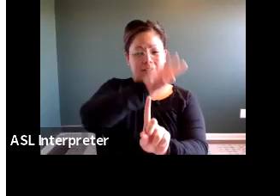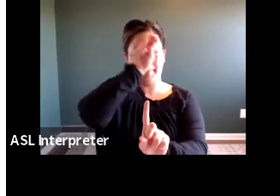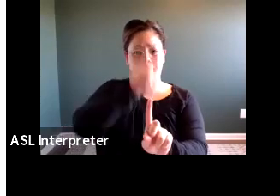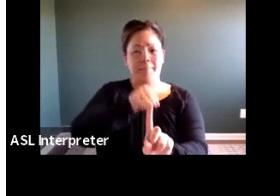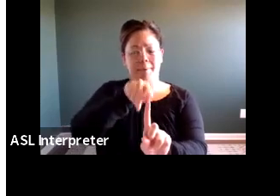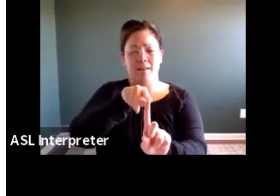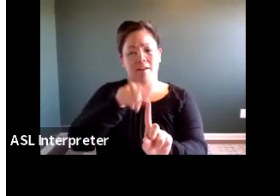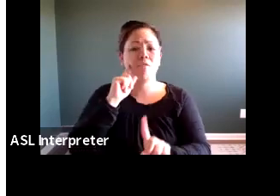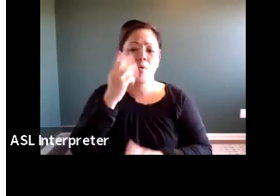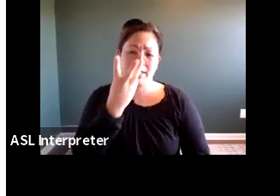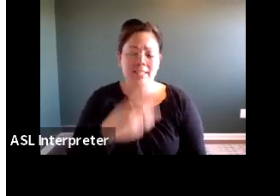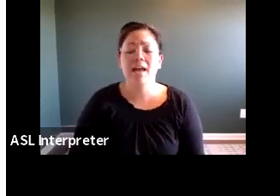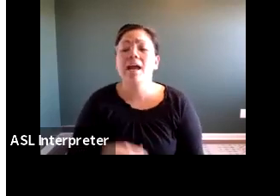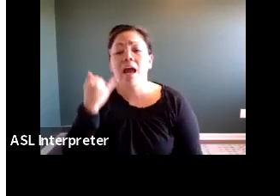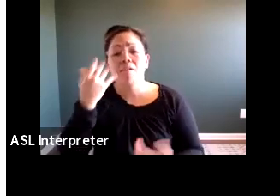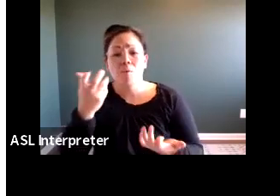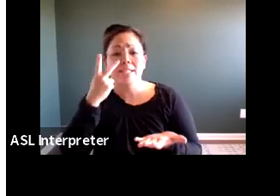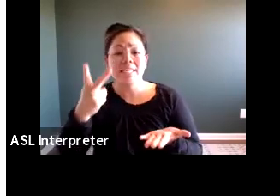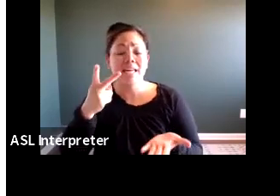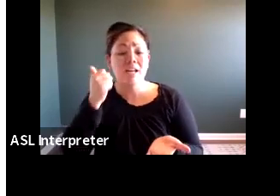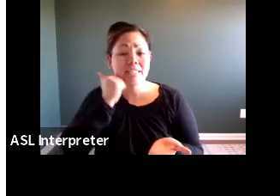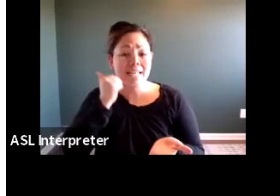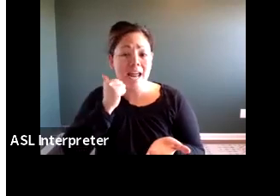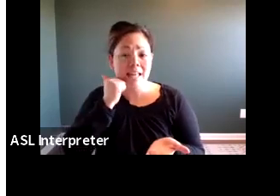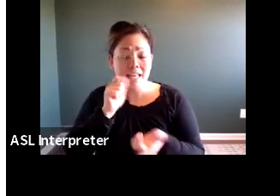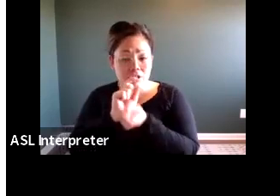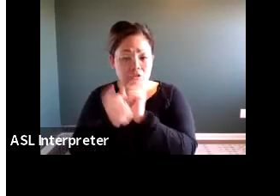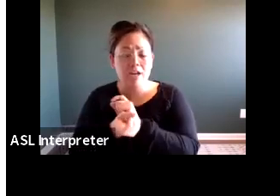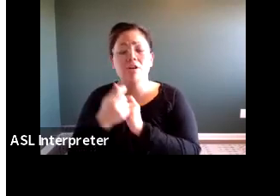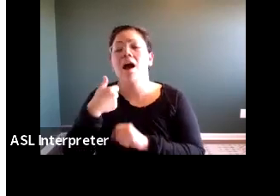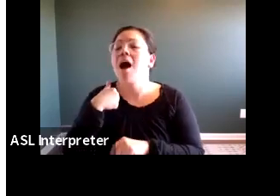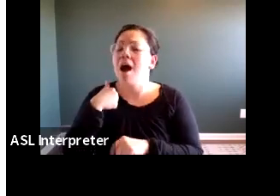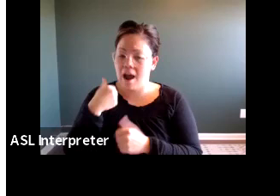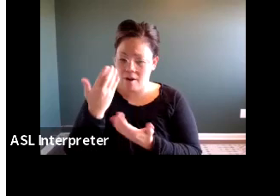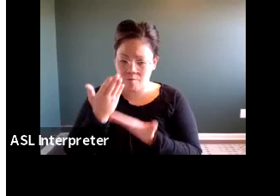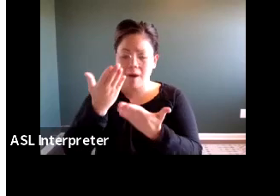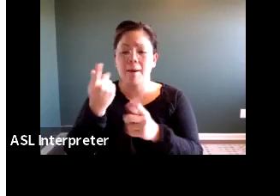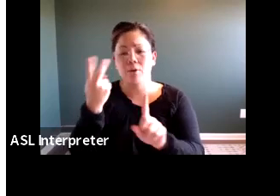And if you wanna see what the daily changes are I recommend you go to our website, coronavirus@ion.gov